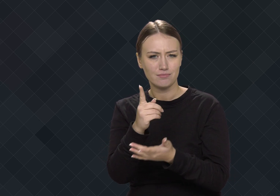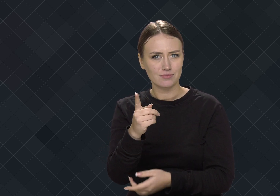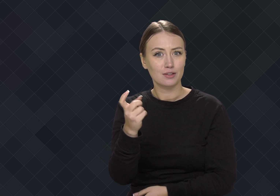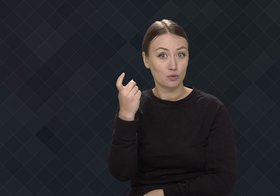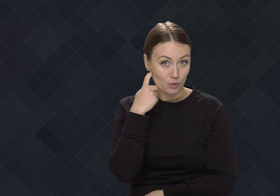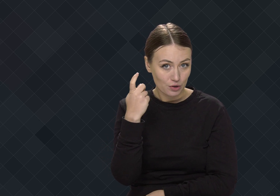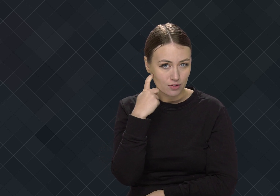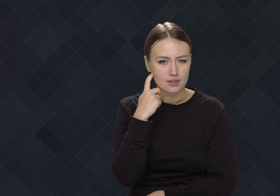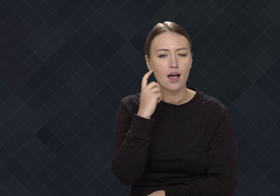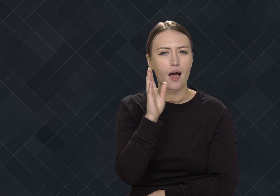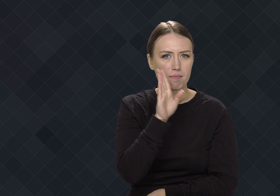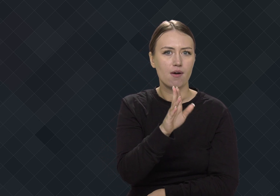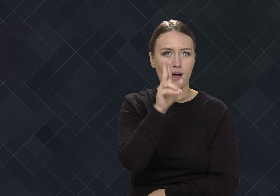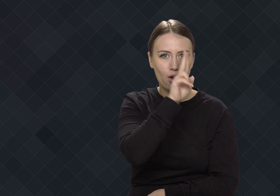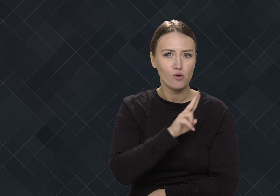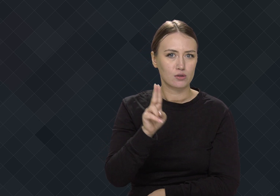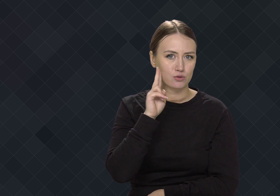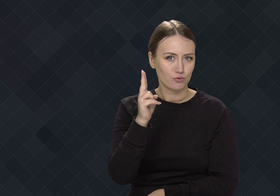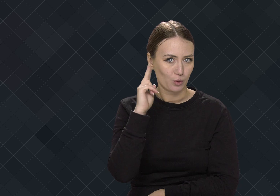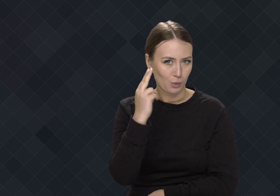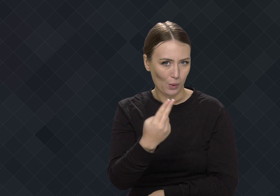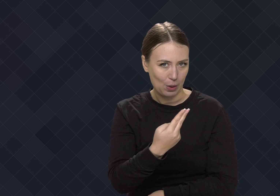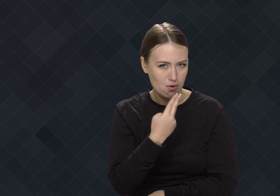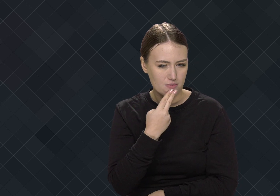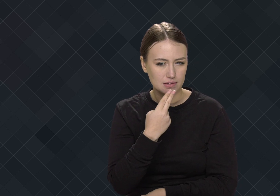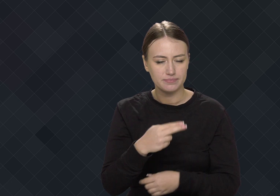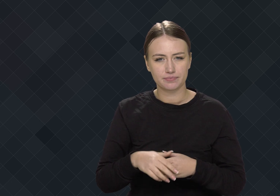"Returning to the topic of being a personal interpreter for parents.